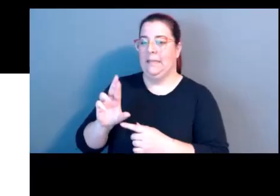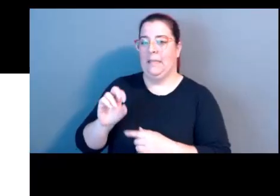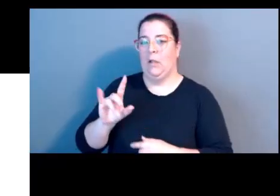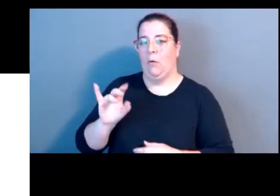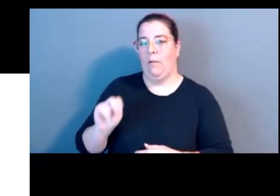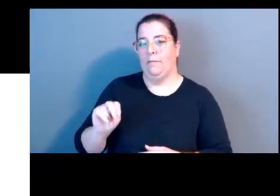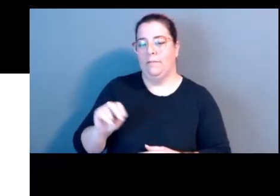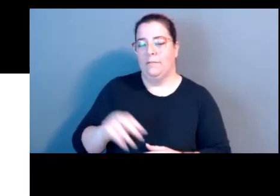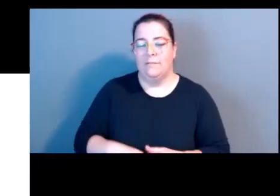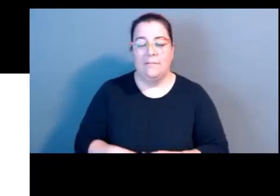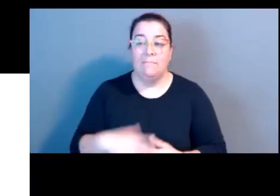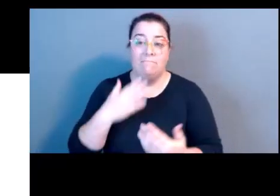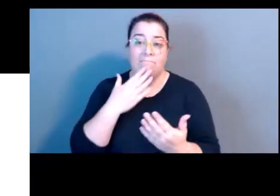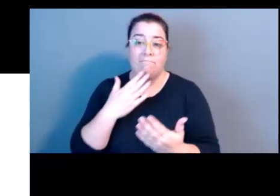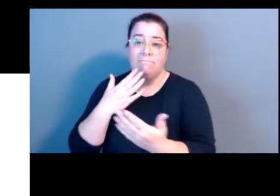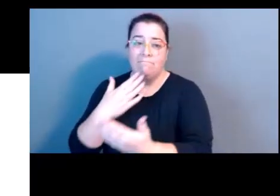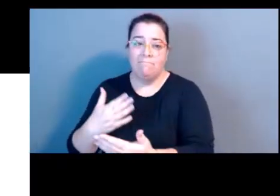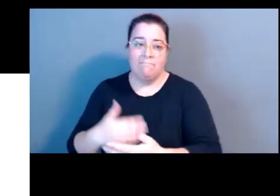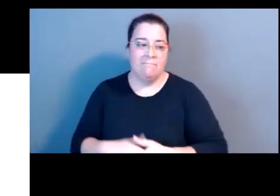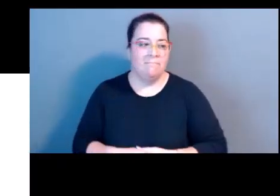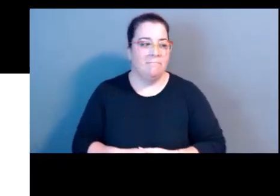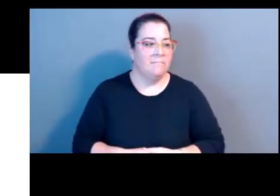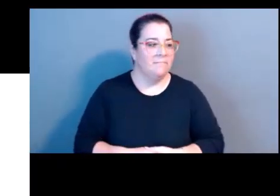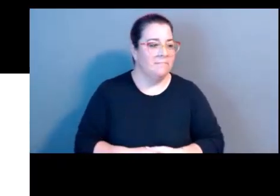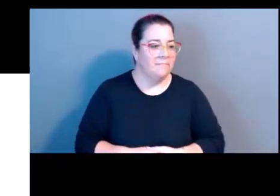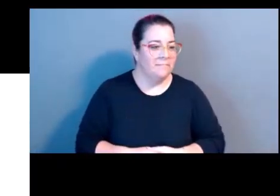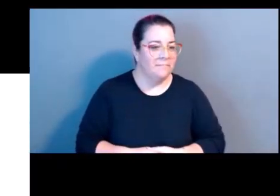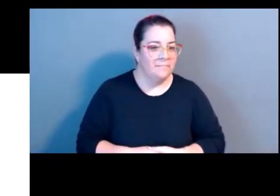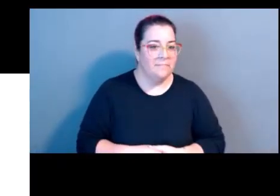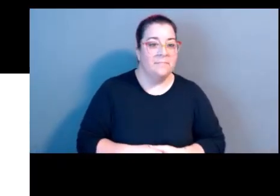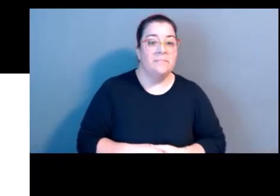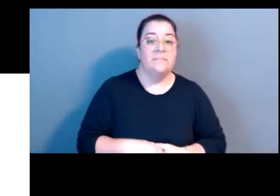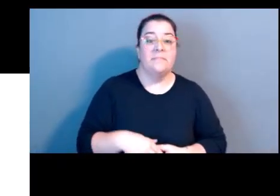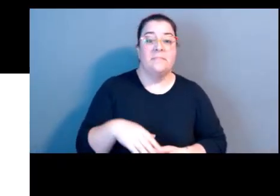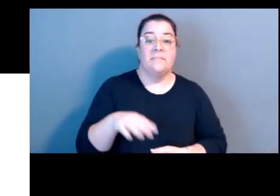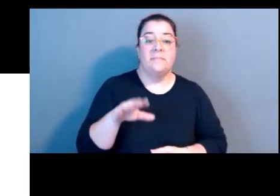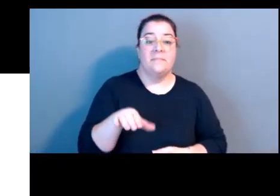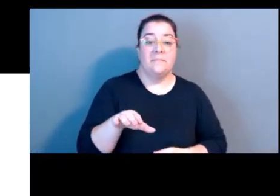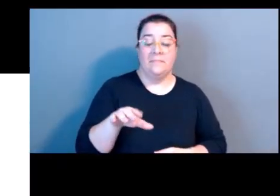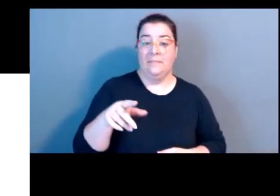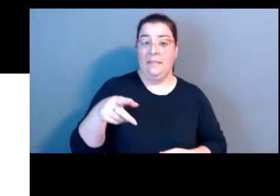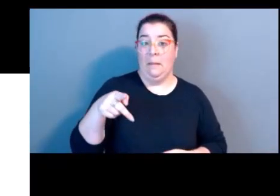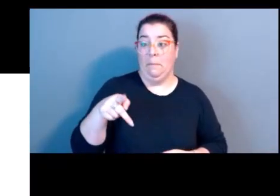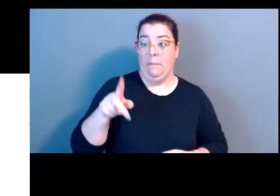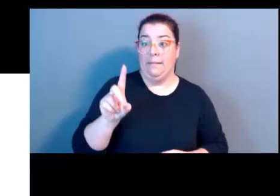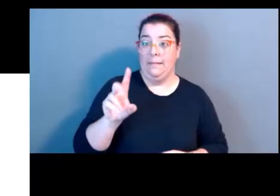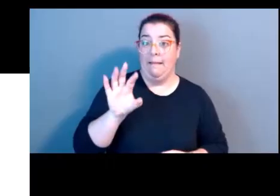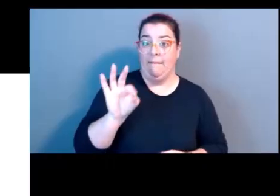As mentioned earlier, we will be sending out the PDF of the slides to all